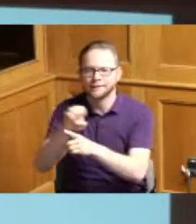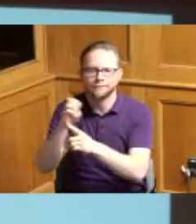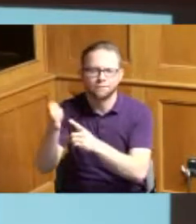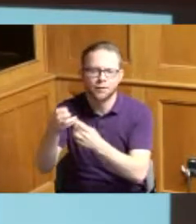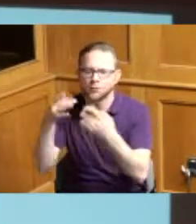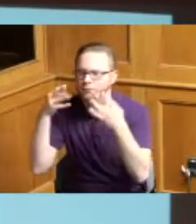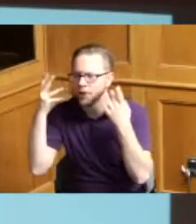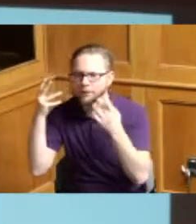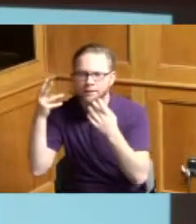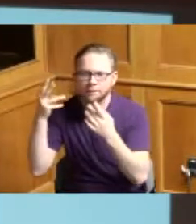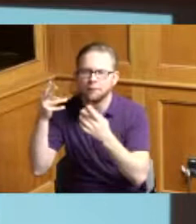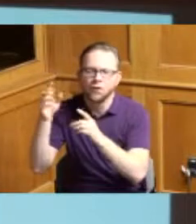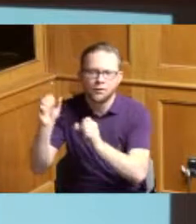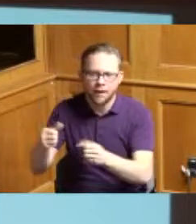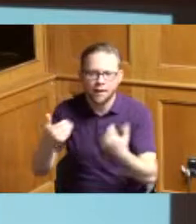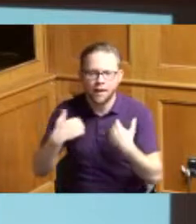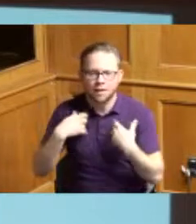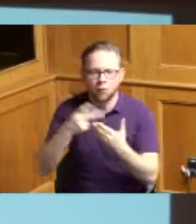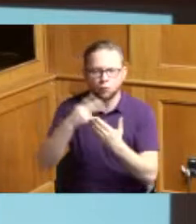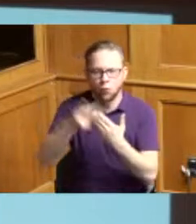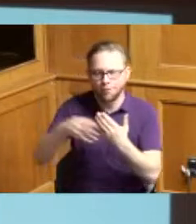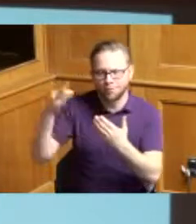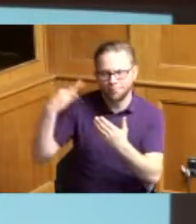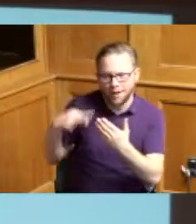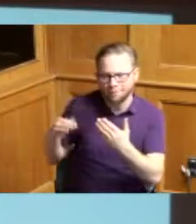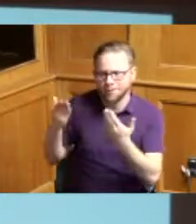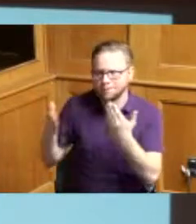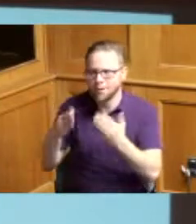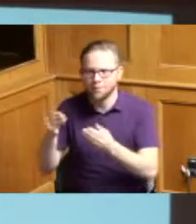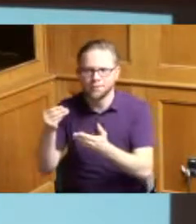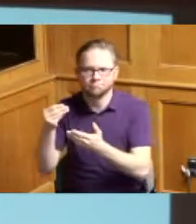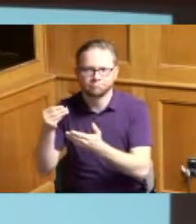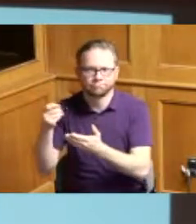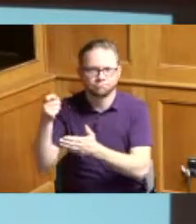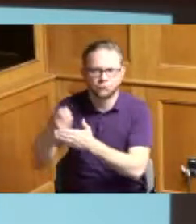that would do something like that we're working on some some concepts around that idea right now